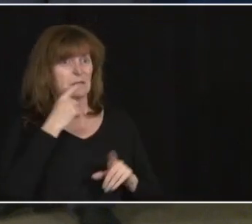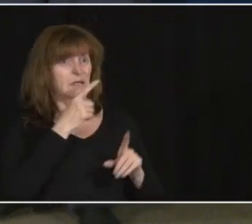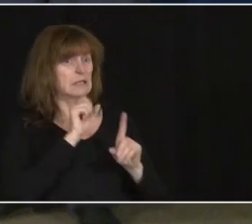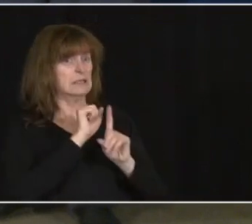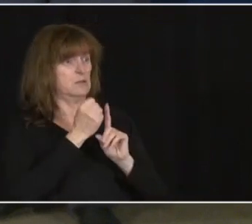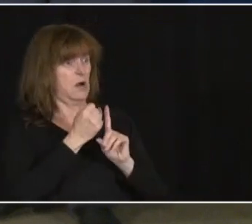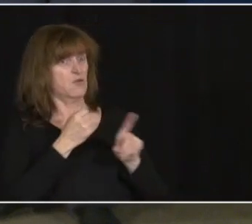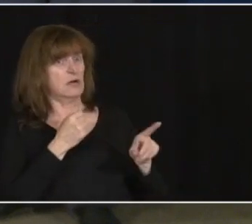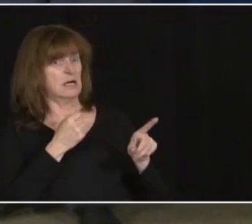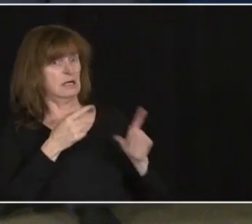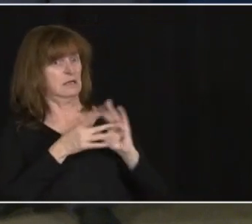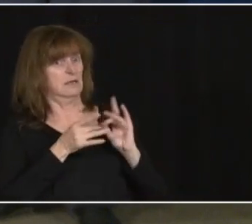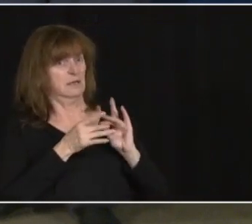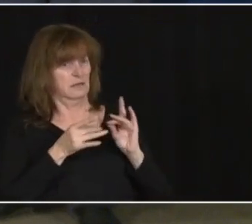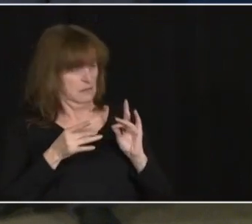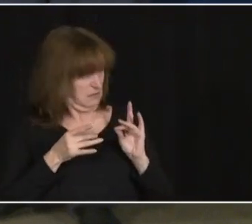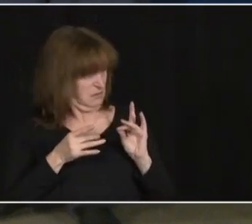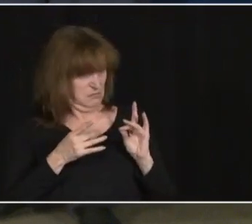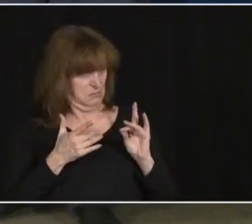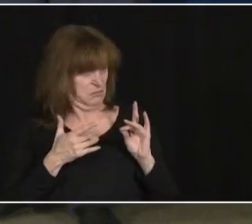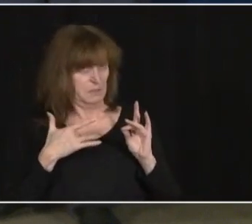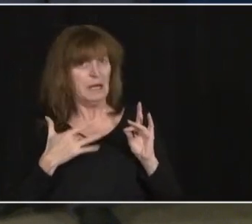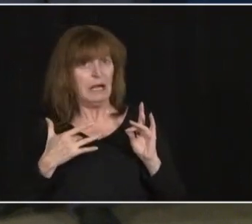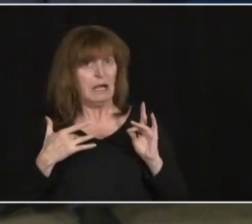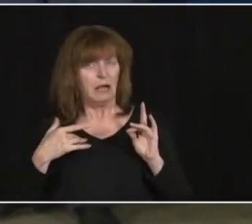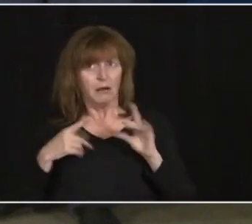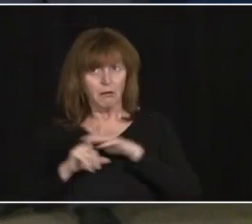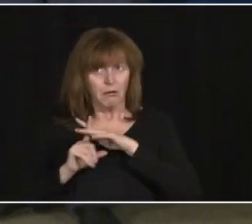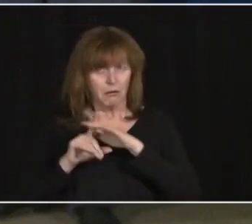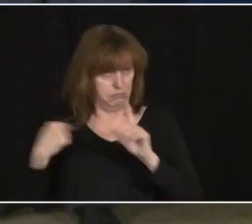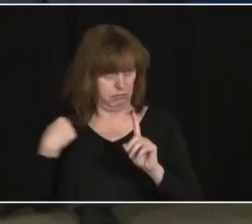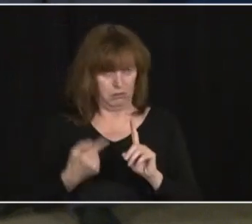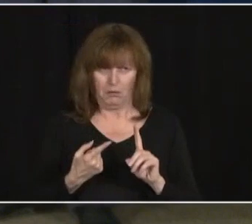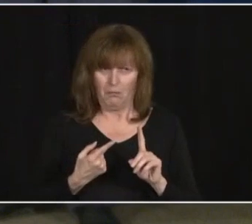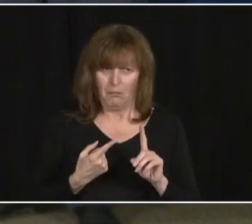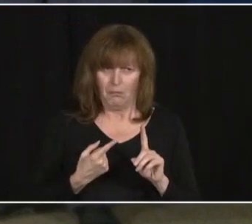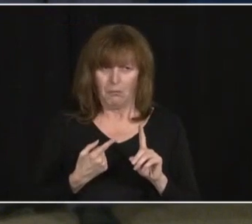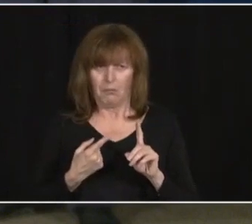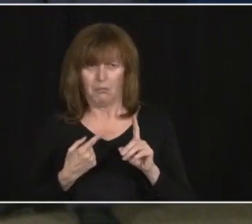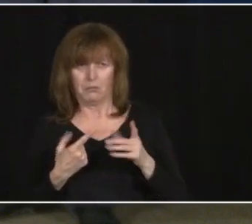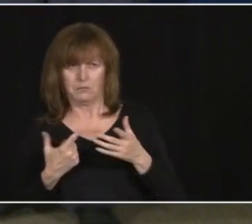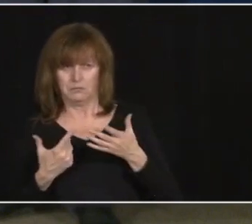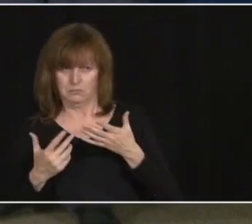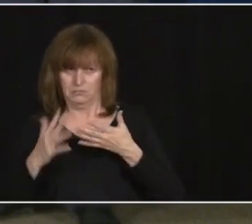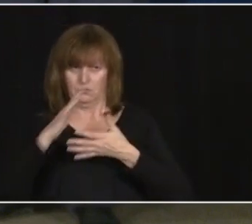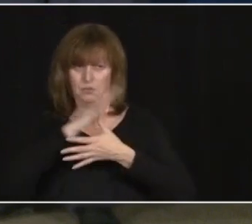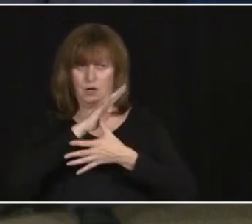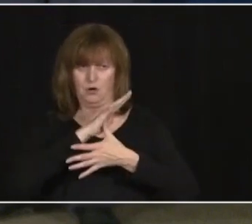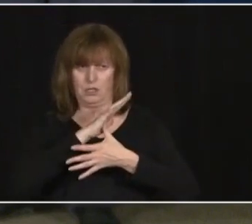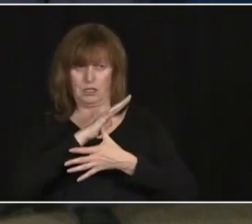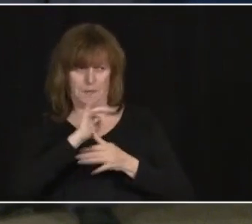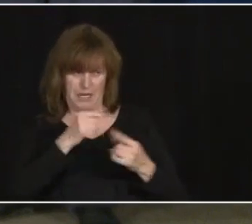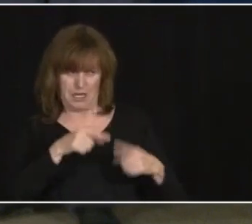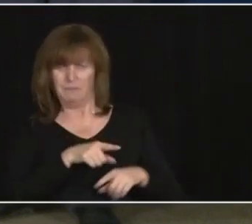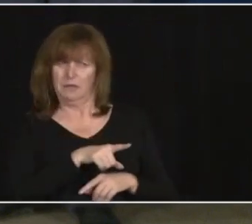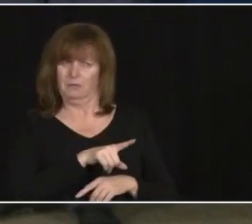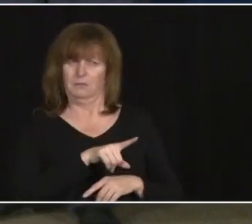describing are certainly not typical of dealing with those types of situations in Ontario. Because we first of all want to make sure that